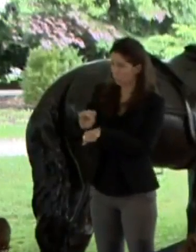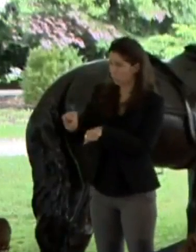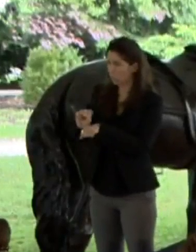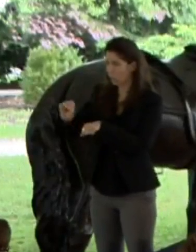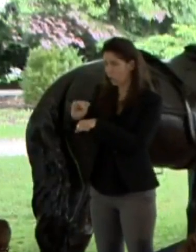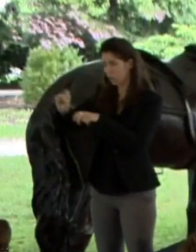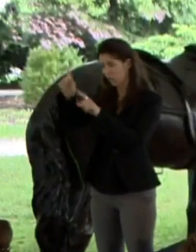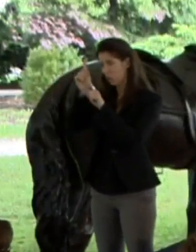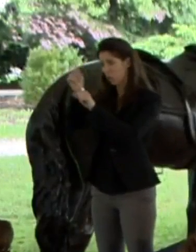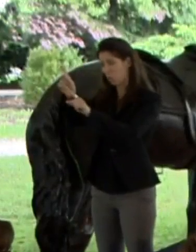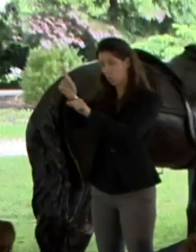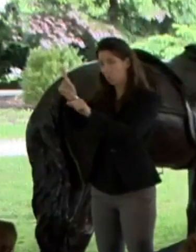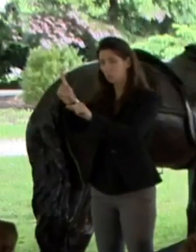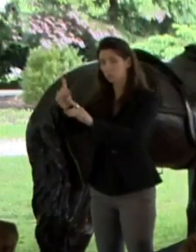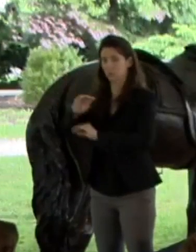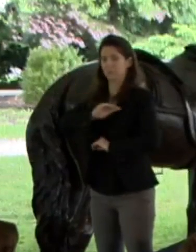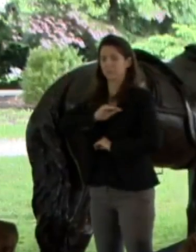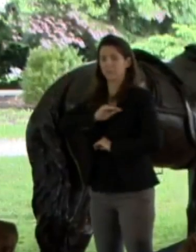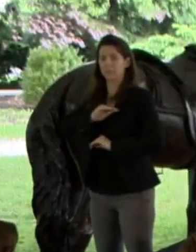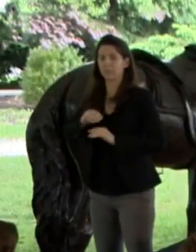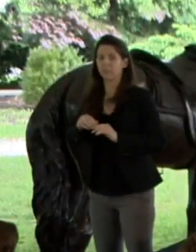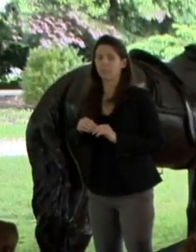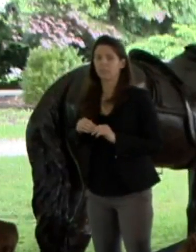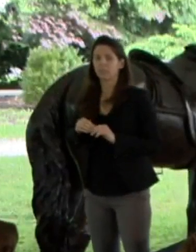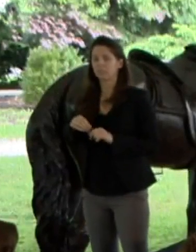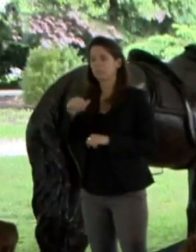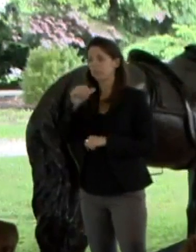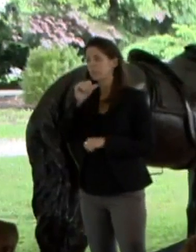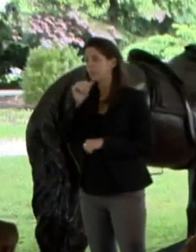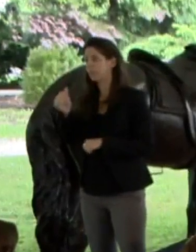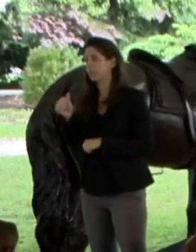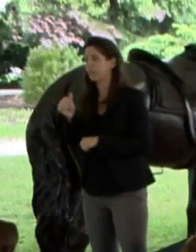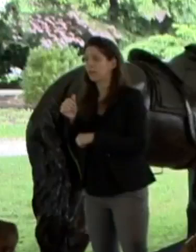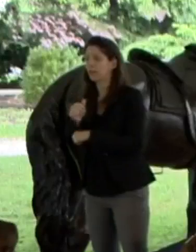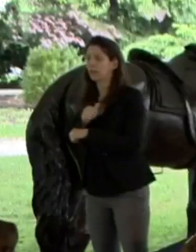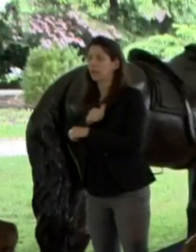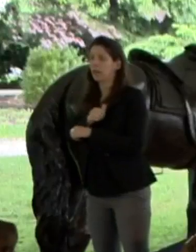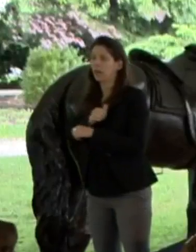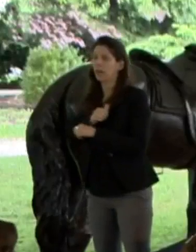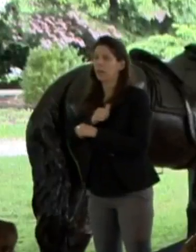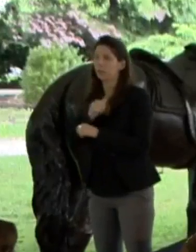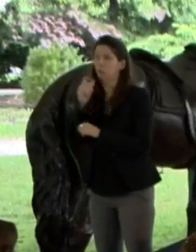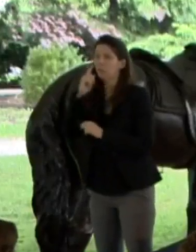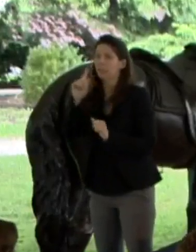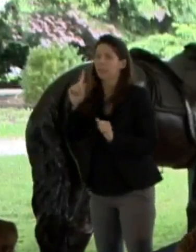I THINK THIS IS A FABULOUS IDEA AND IT REALLY GIVES US SOMETHING